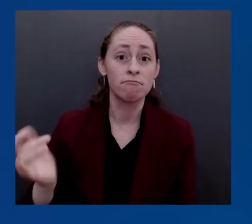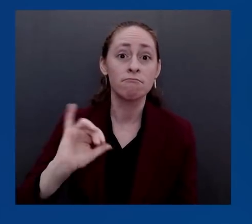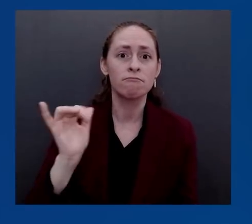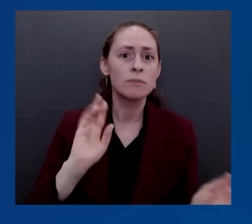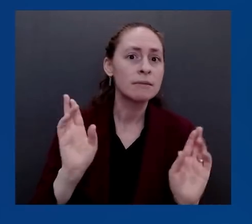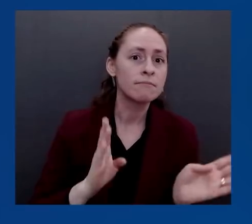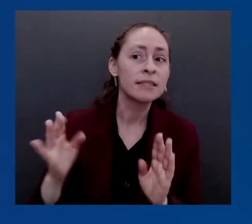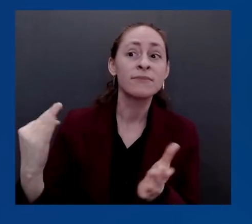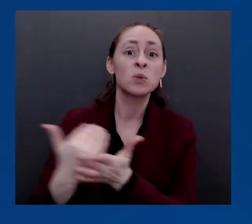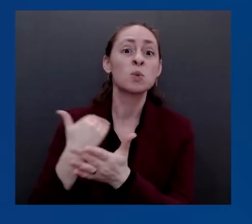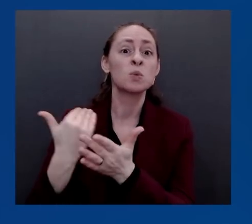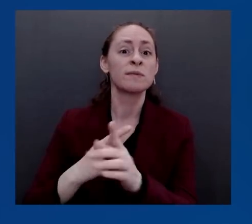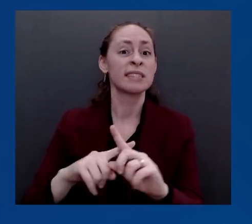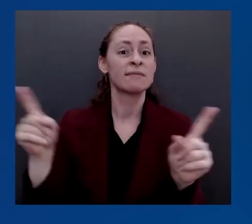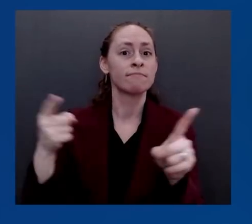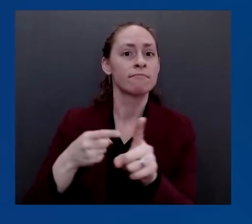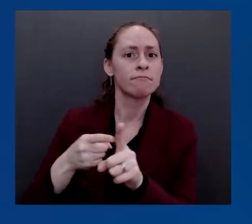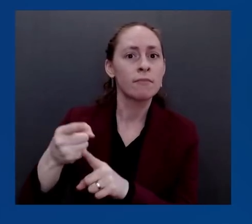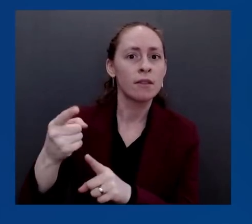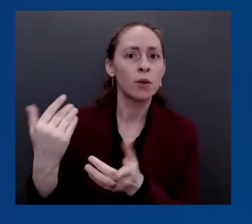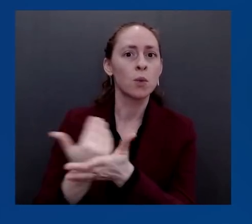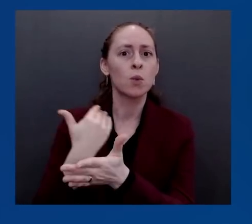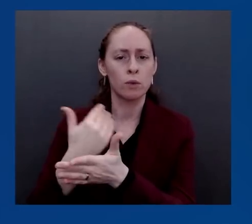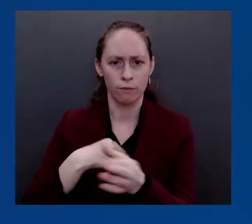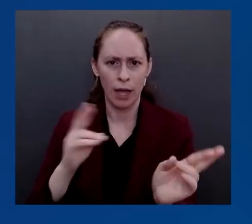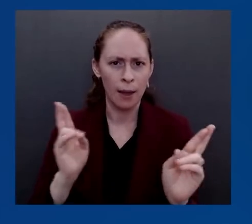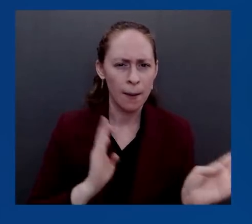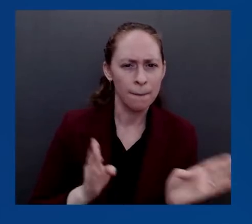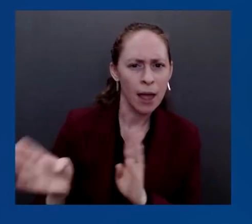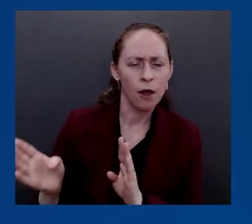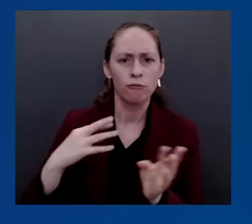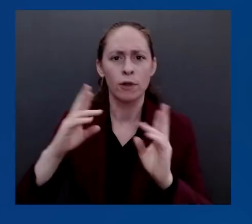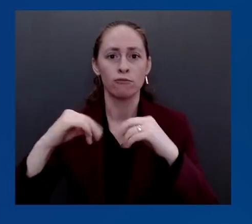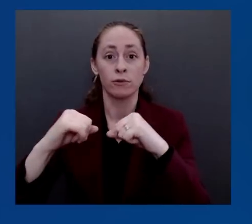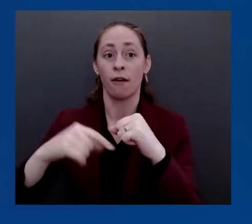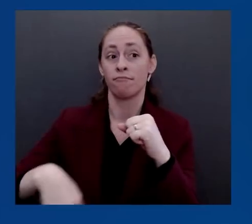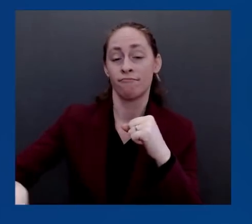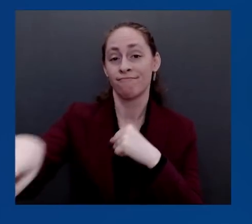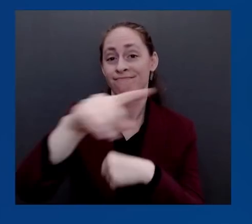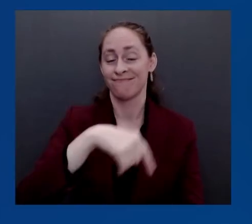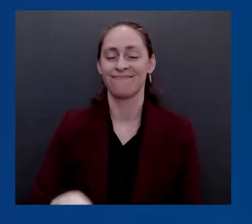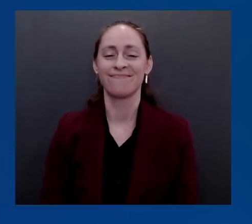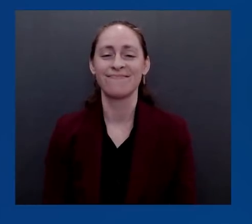Throughout this planning process, our team has been working with experts both inside and outside of government,